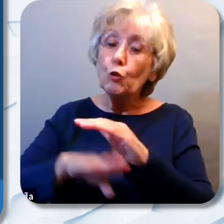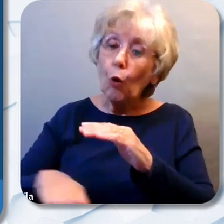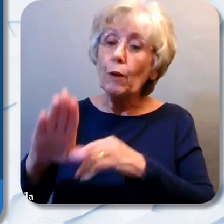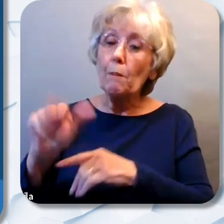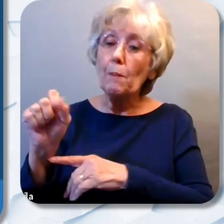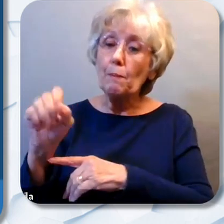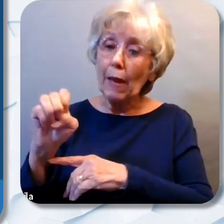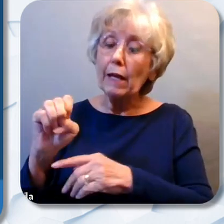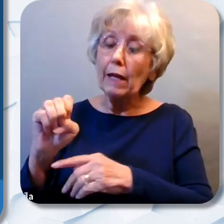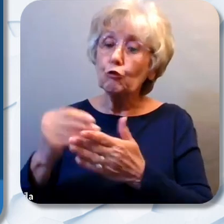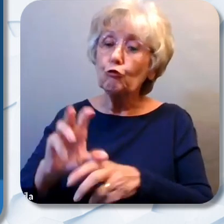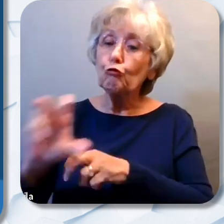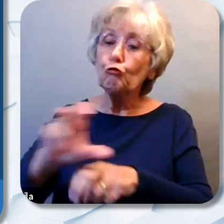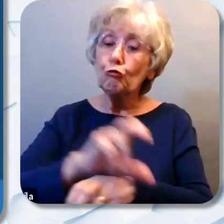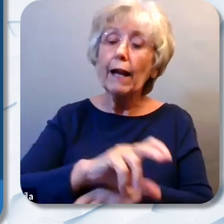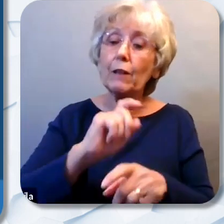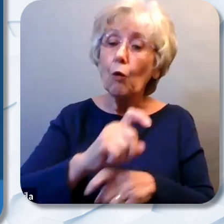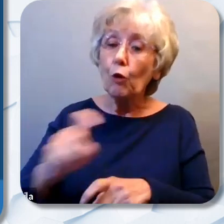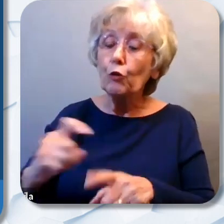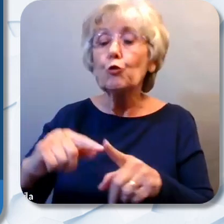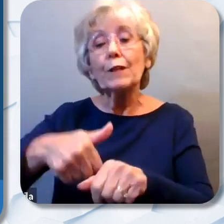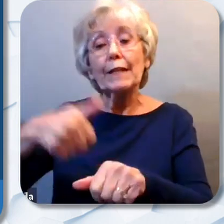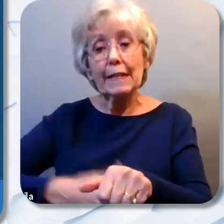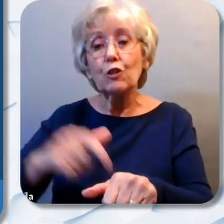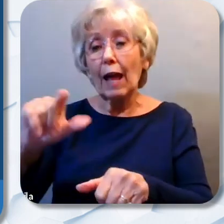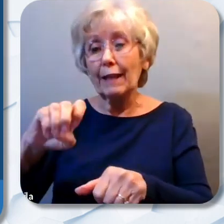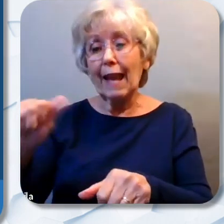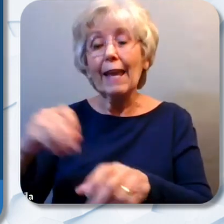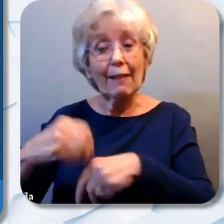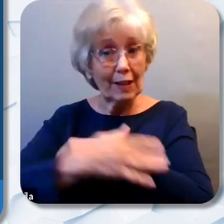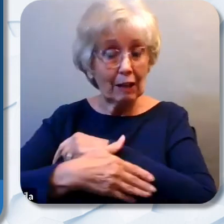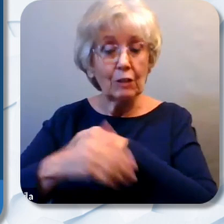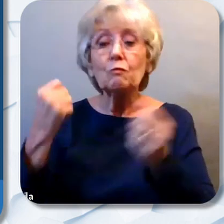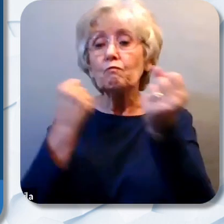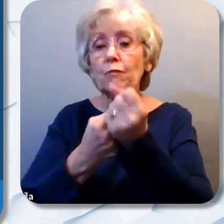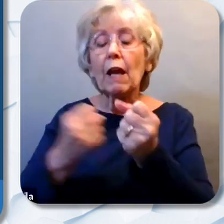awarded to each la in their county to support countywide planning and capacity building.